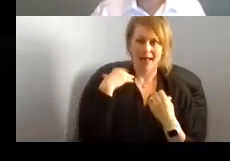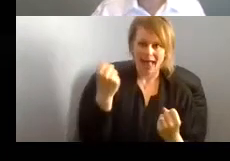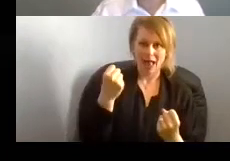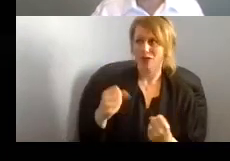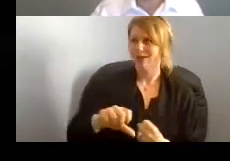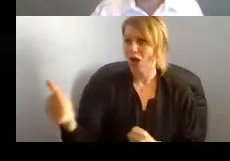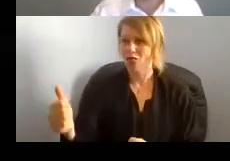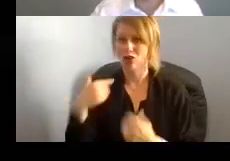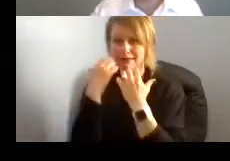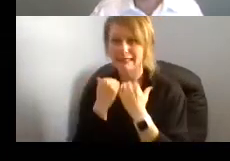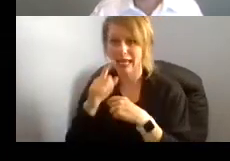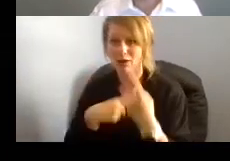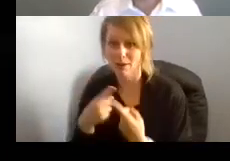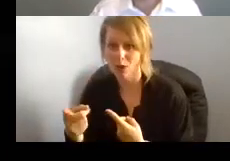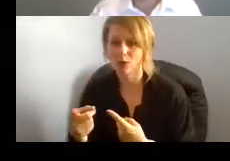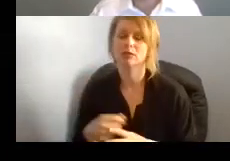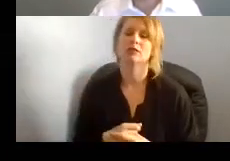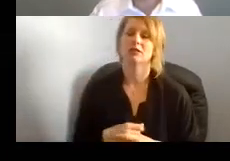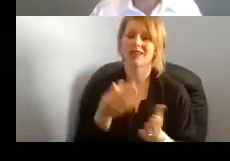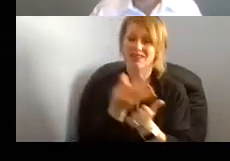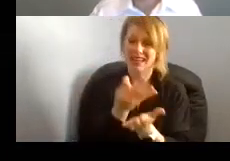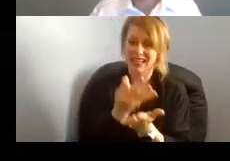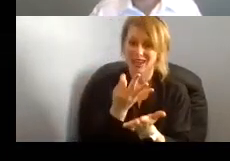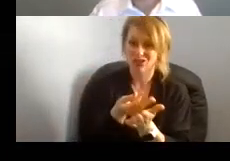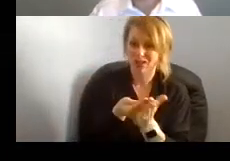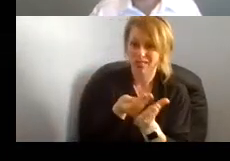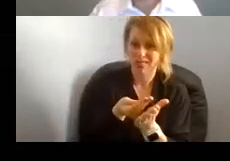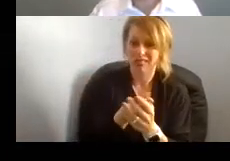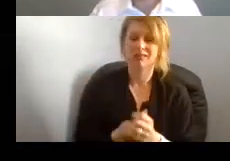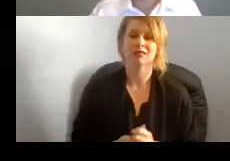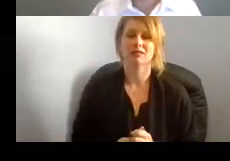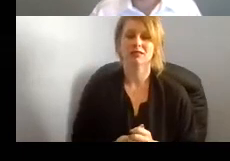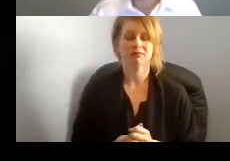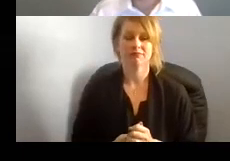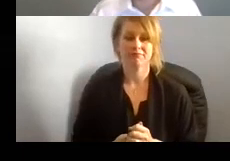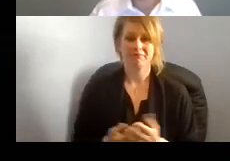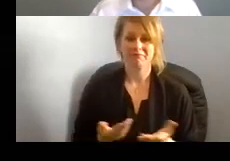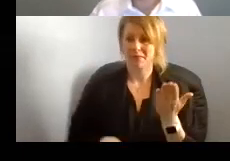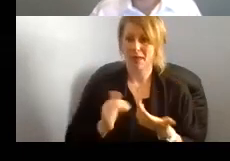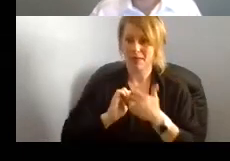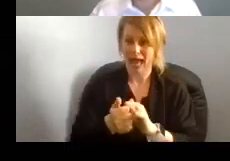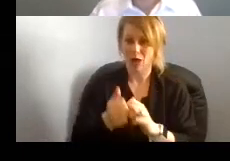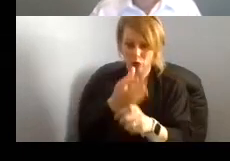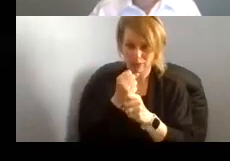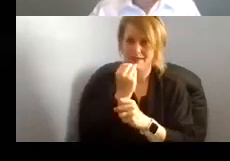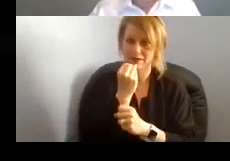such as their own parents, financial implications, practical concerns, such as how to obtain food and needed services, all while